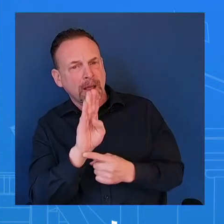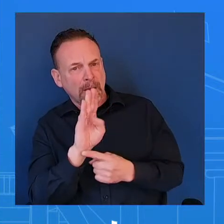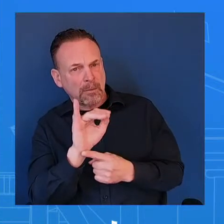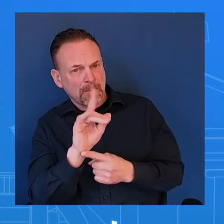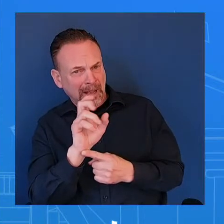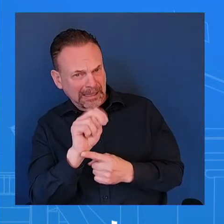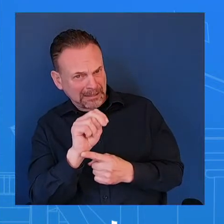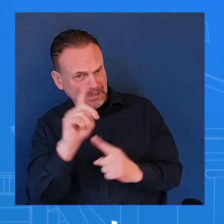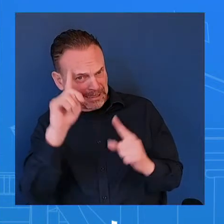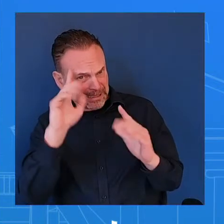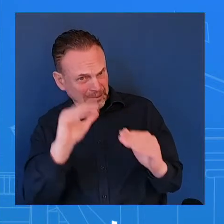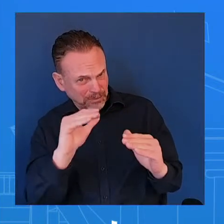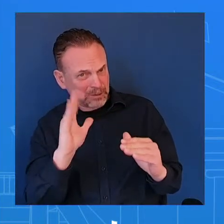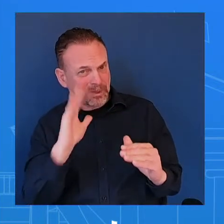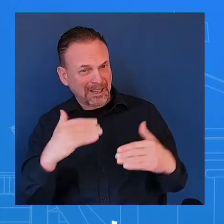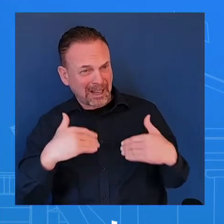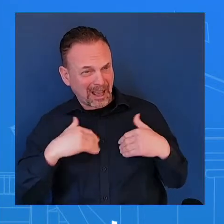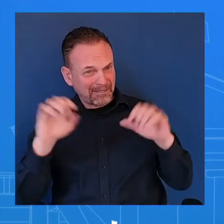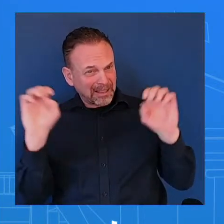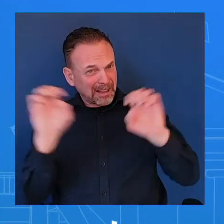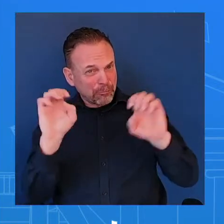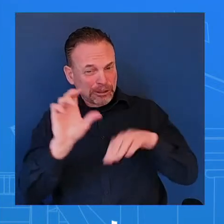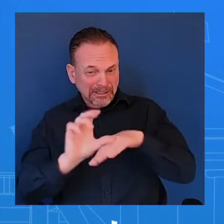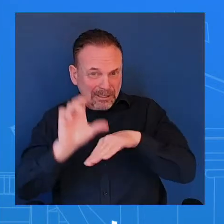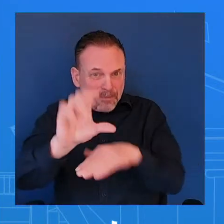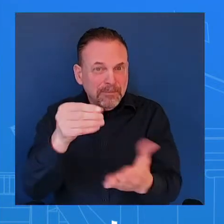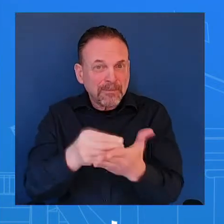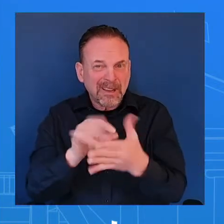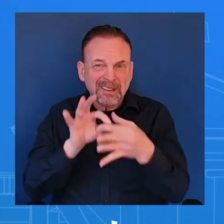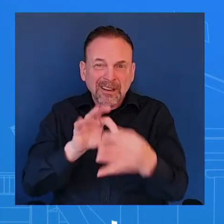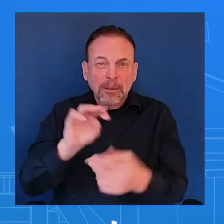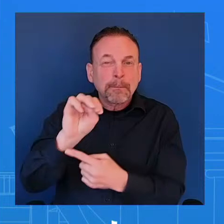Ms. Jean-Pierre: So, as you know, the Department of Transportation just last week announced $60 million